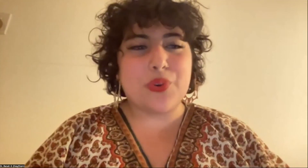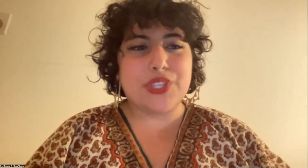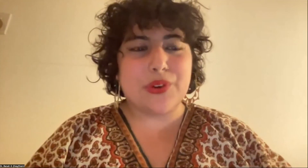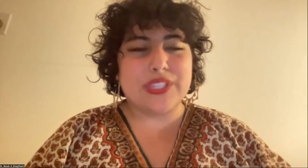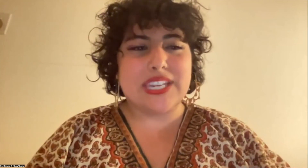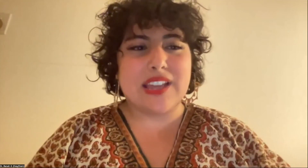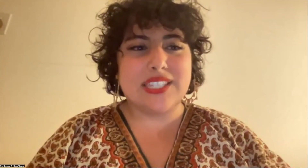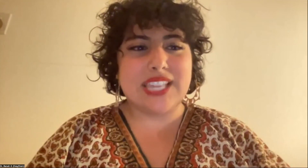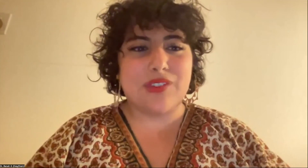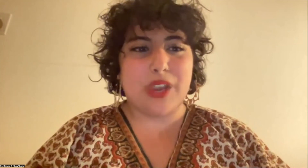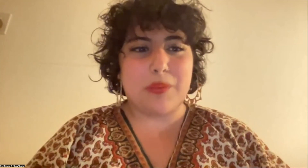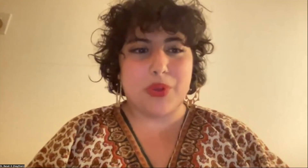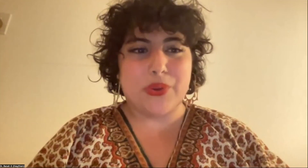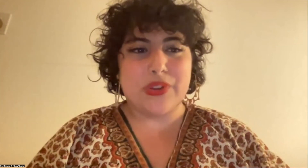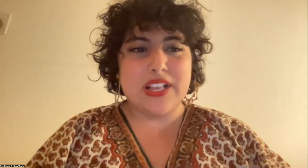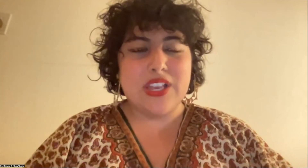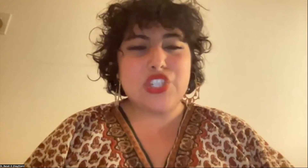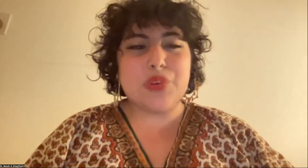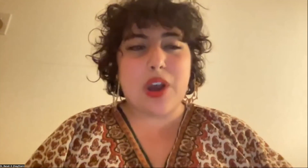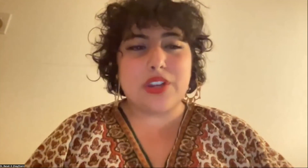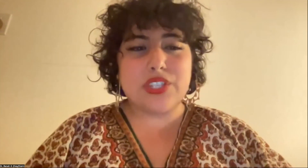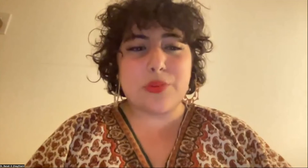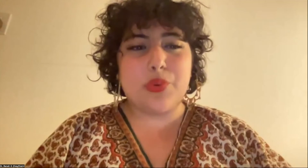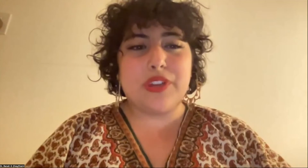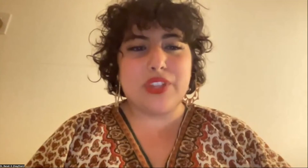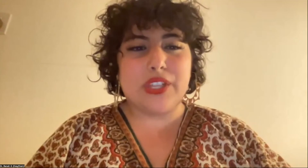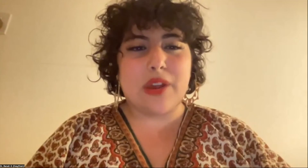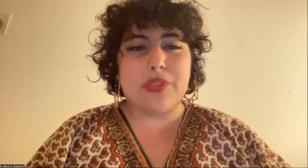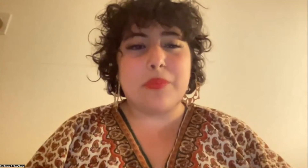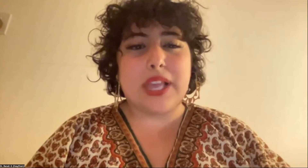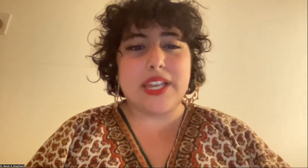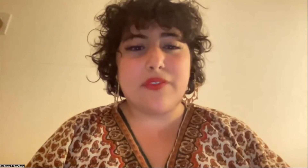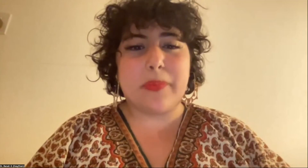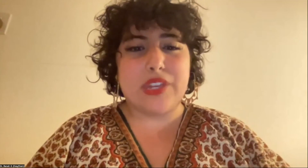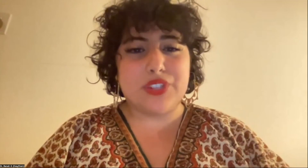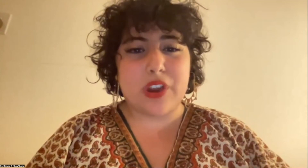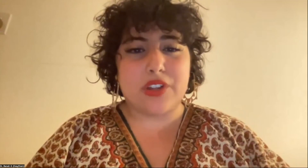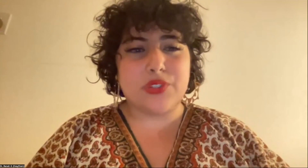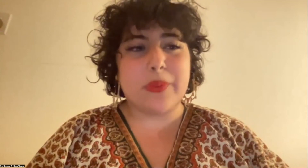her torso is an unsteady rainbow. She waters her bougainvillea with the blood of the patriarchs who